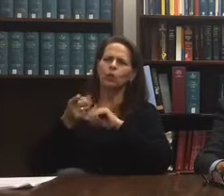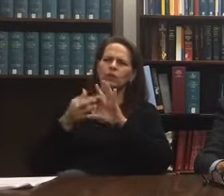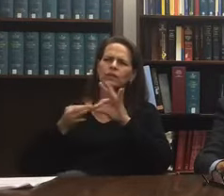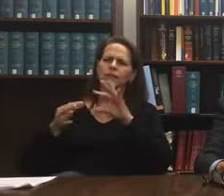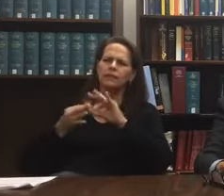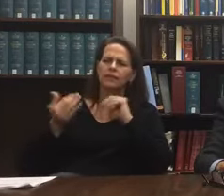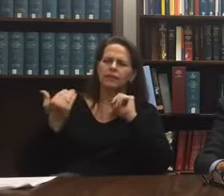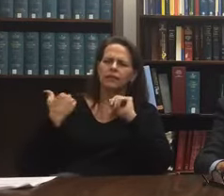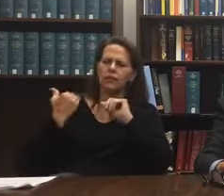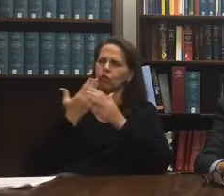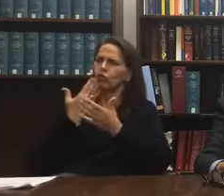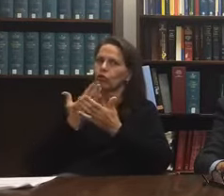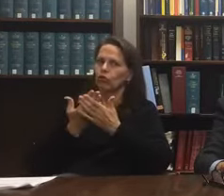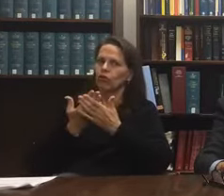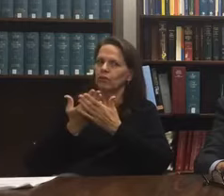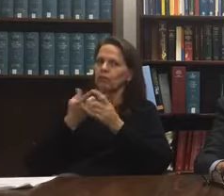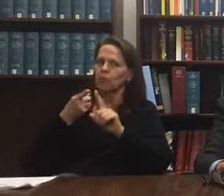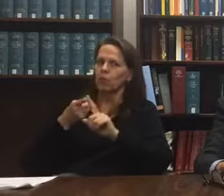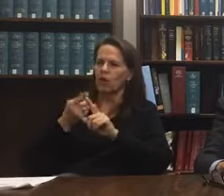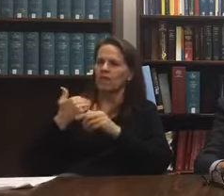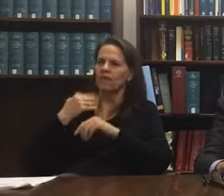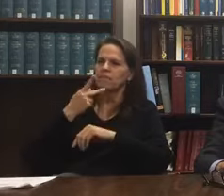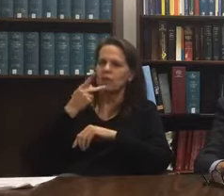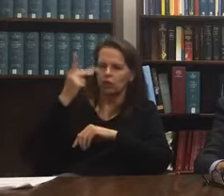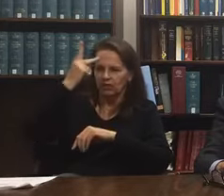point because we've had some parents who've been in the situation where the